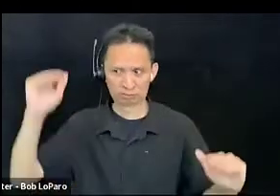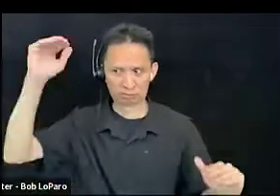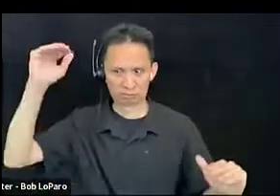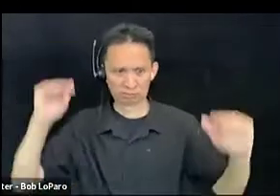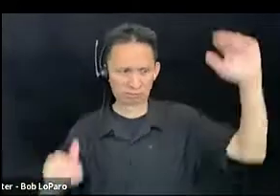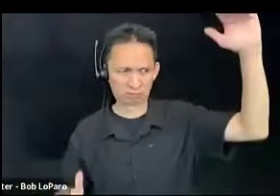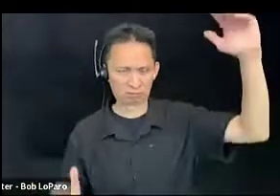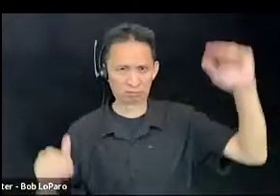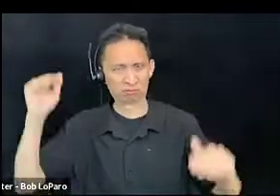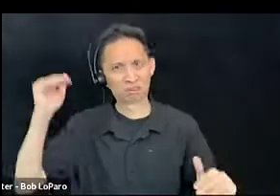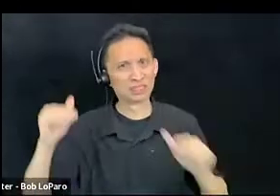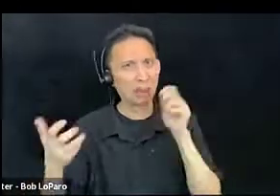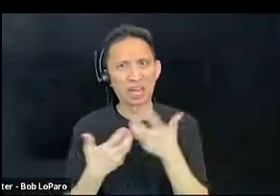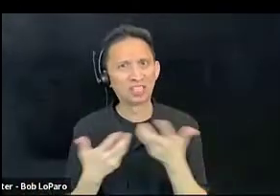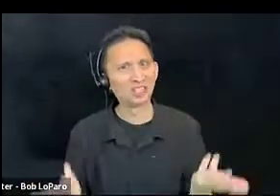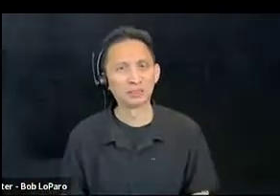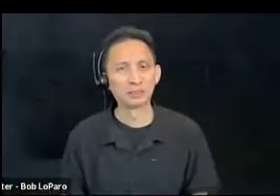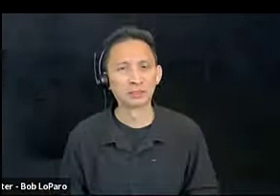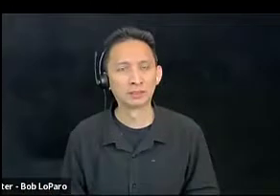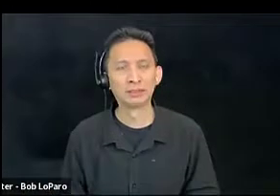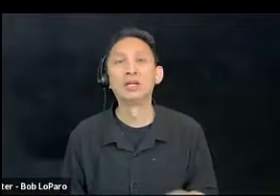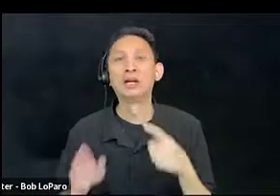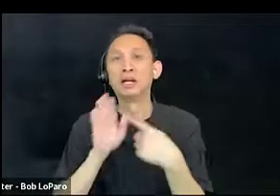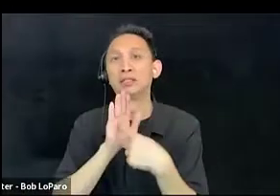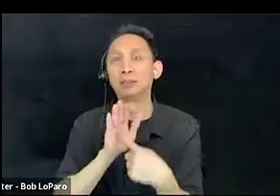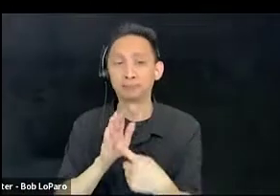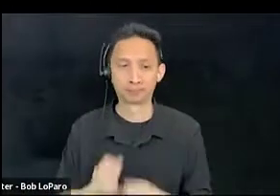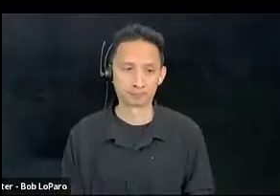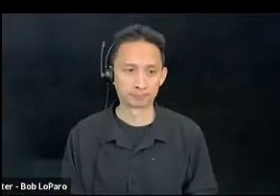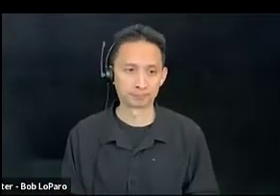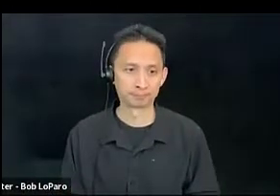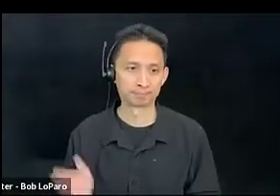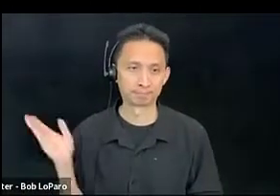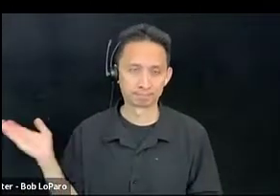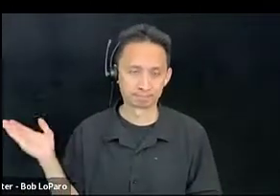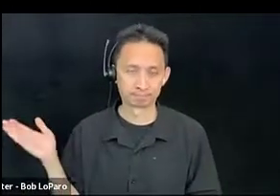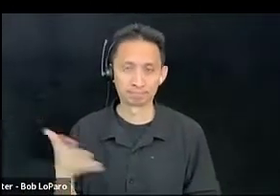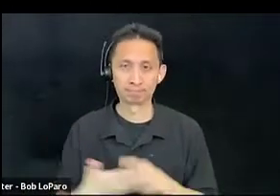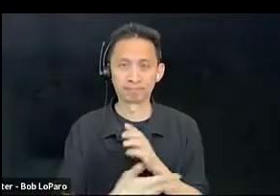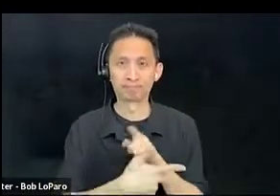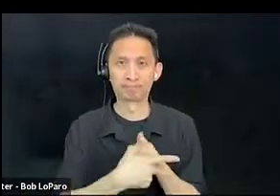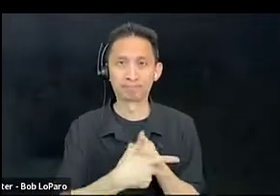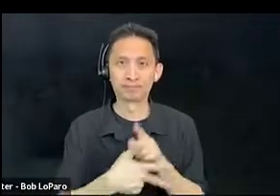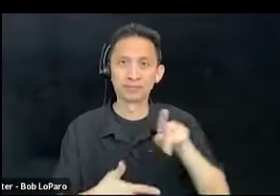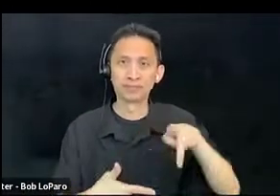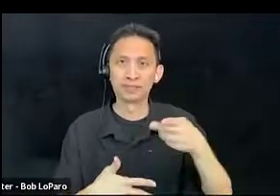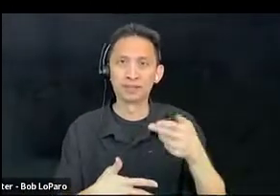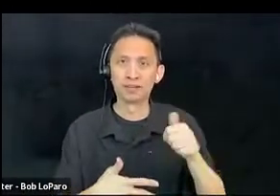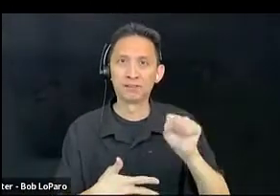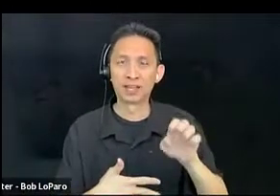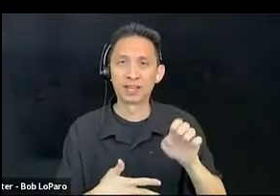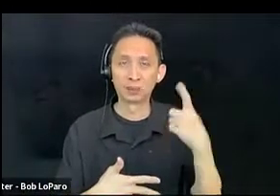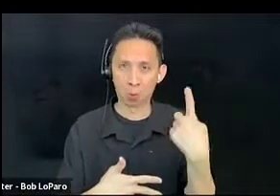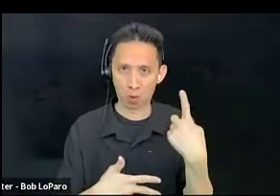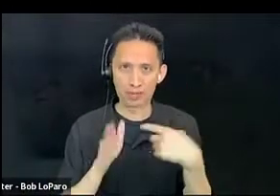For example, an eye gaze system for a student in phase one, there is no way that an eye-gaze system is appropriate